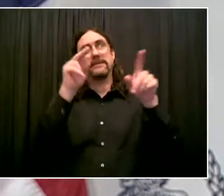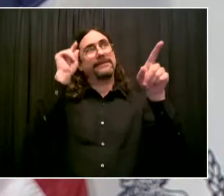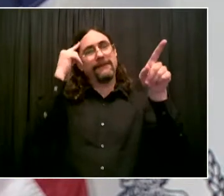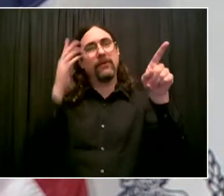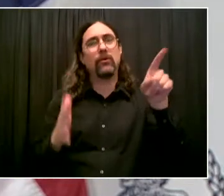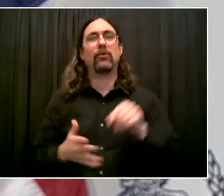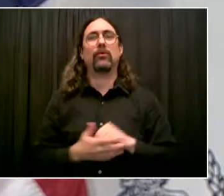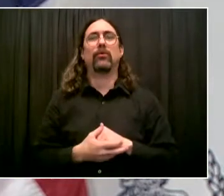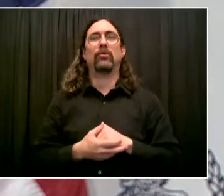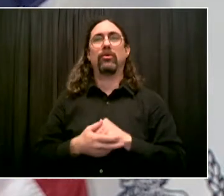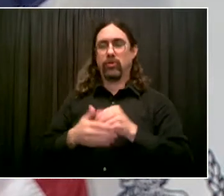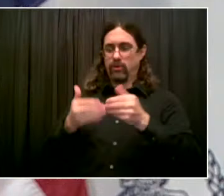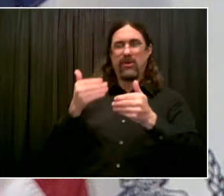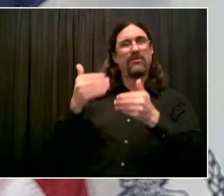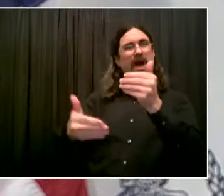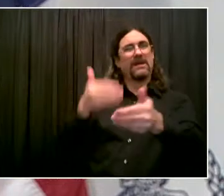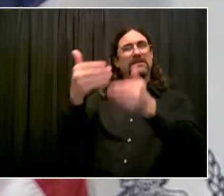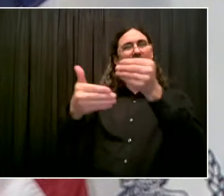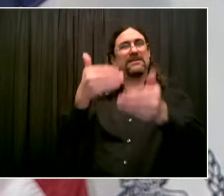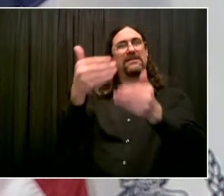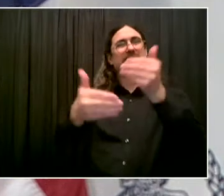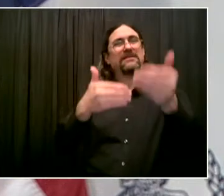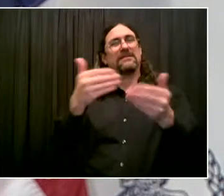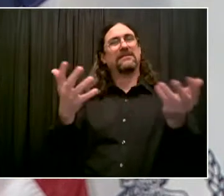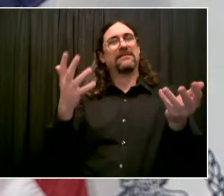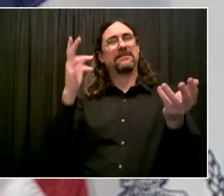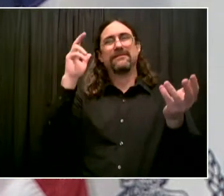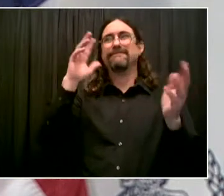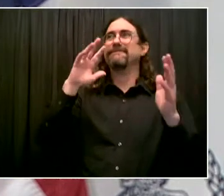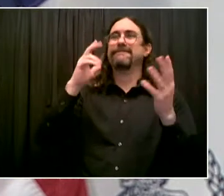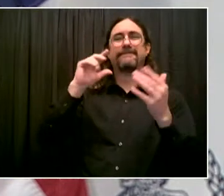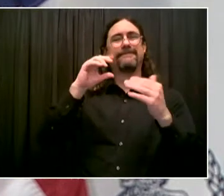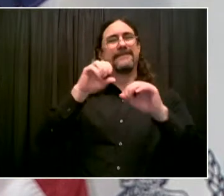THE DIFFFEREE NT BRANCHES S OF GOVERNMENT. SOMETIMES IT'S REALLY HARD TO DO WHEN YOU SEE RIDICULOUS AND